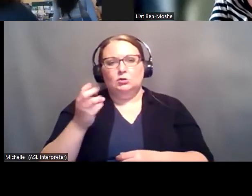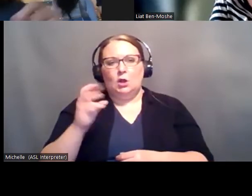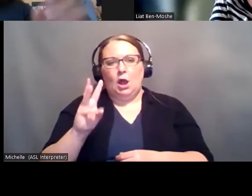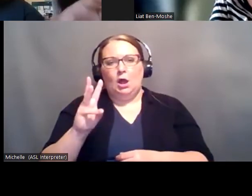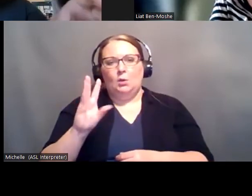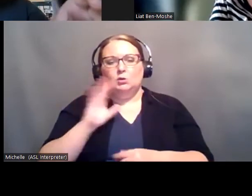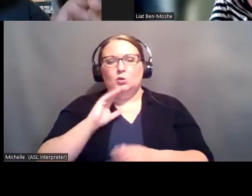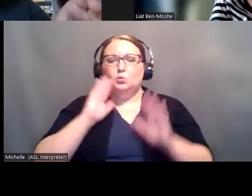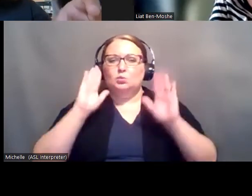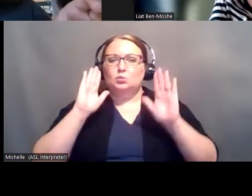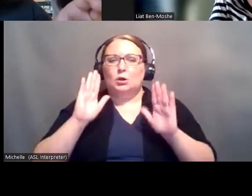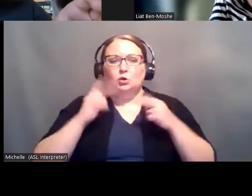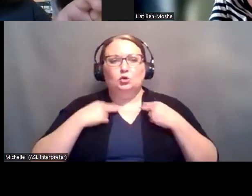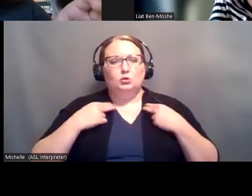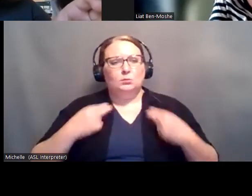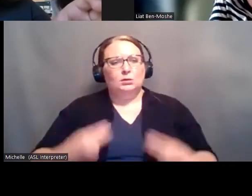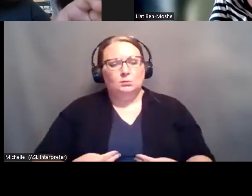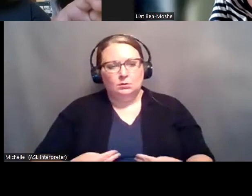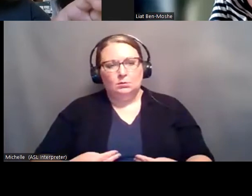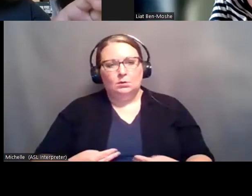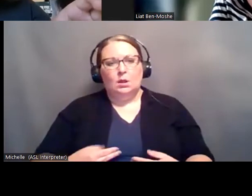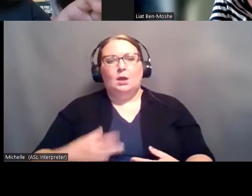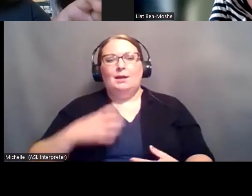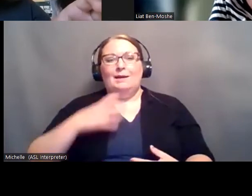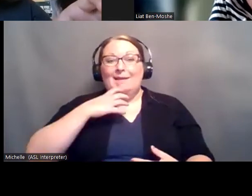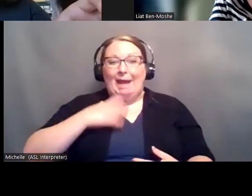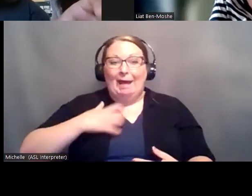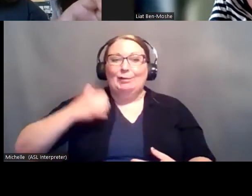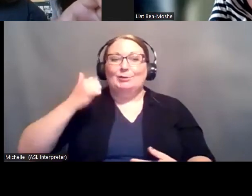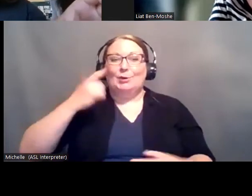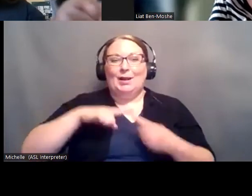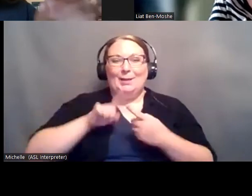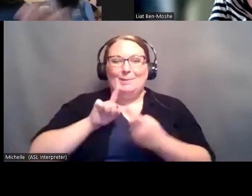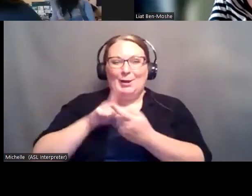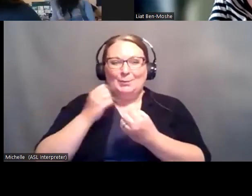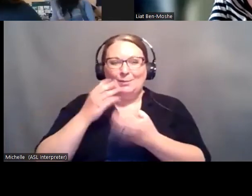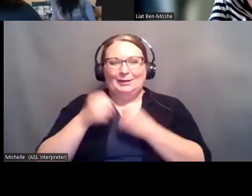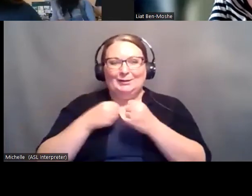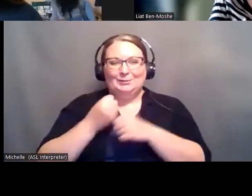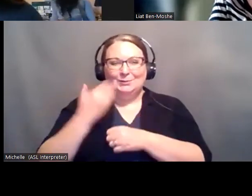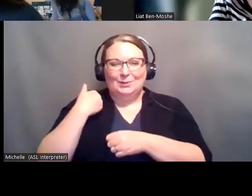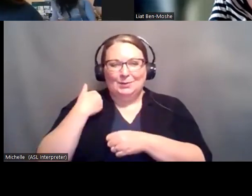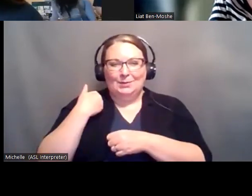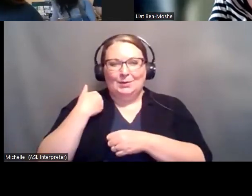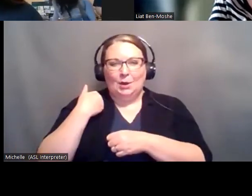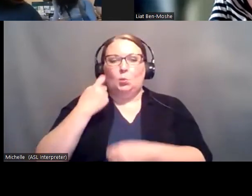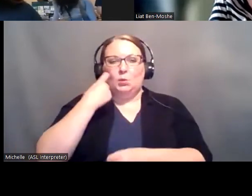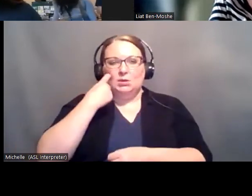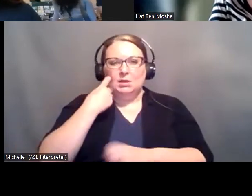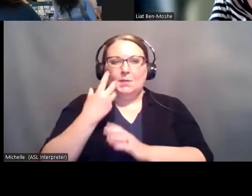and was an elder when I met her a number of years ago. And she has more recently passed away